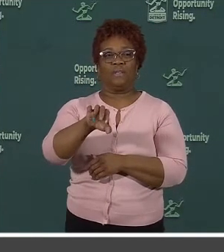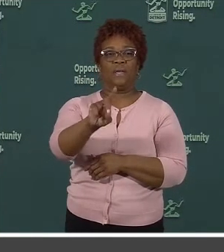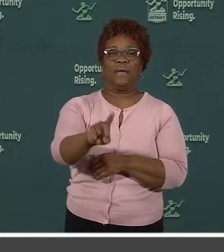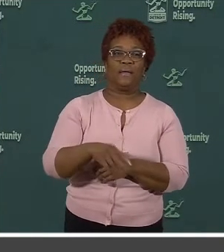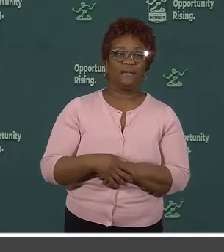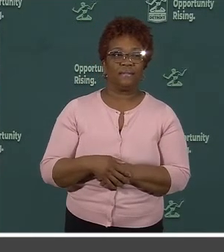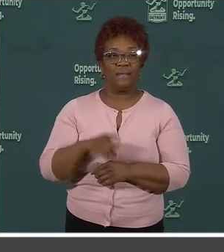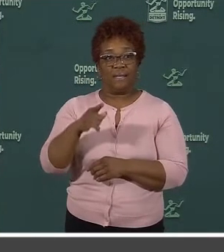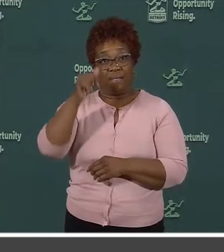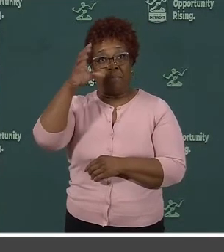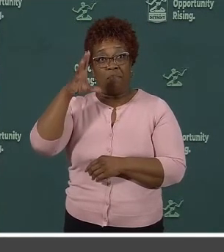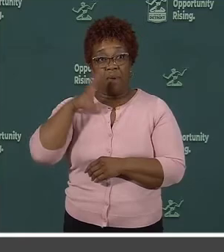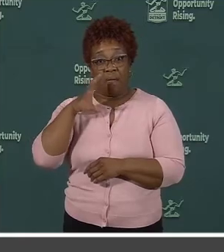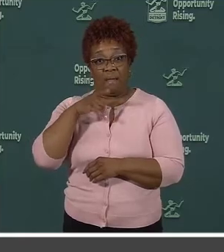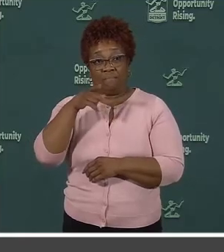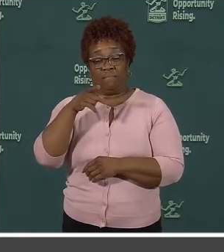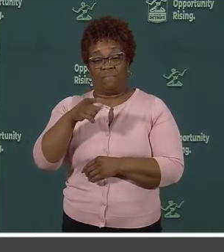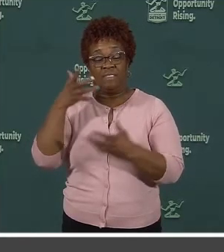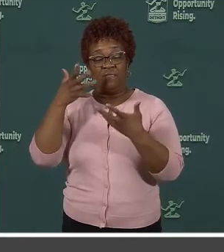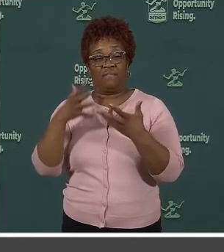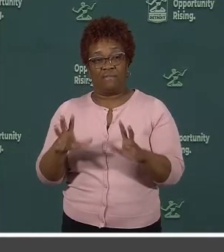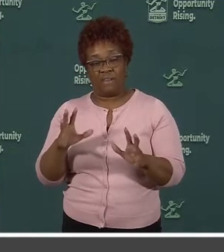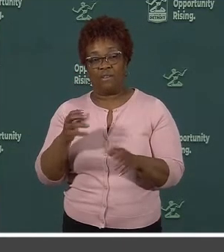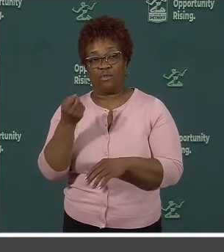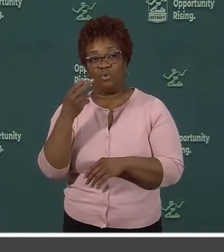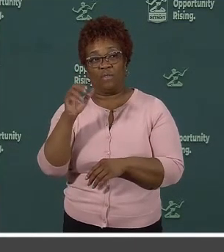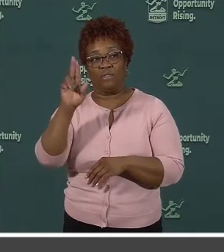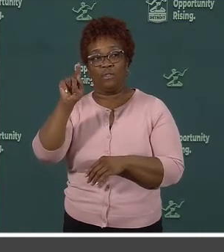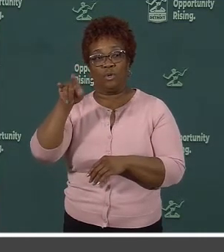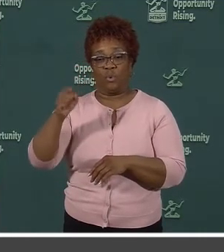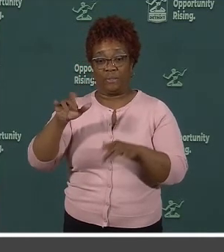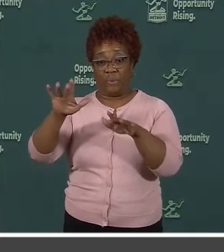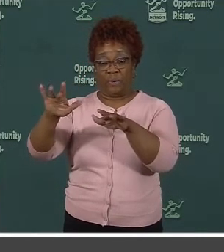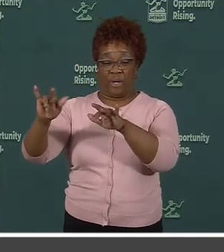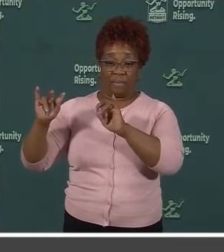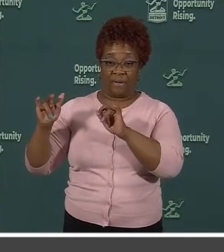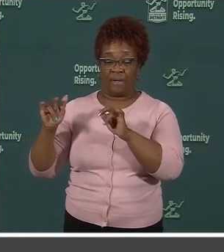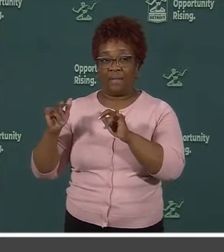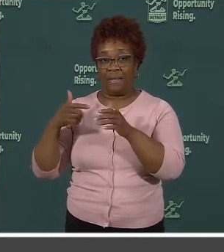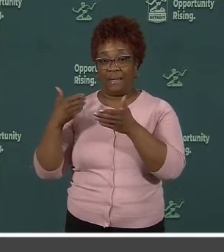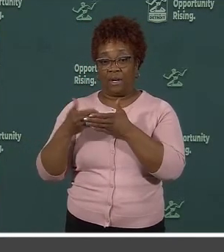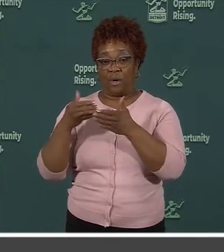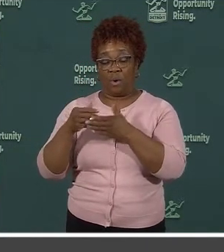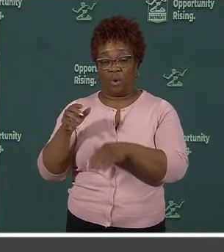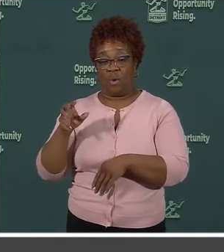TWELVE WHO ABANDON THEIR WESTERN HIGH SCHOOL AND ARE NOW LEASED UP IN BEAUTIFUL TO HIGH SCHOOL STUDENTS ARE NO LONGER